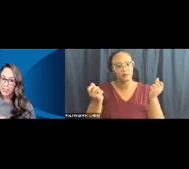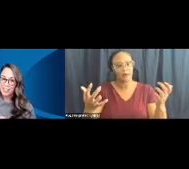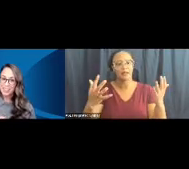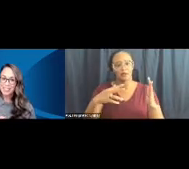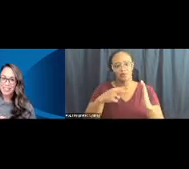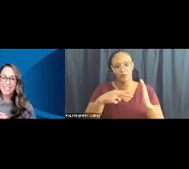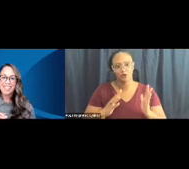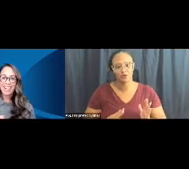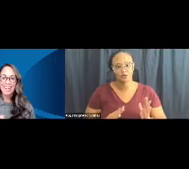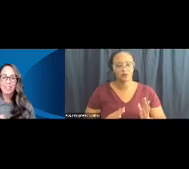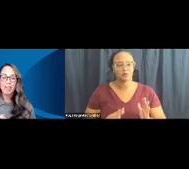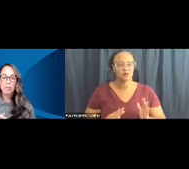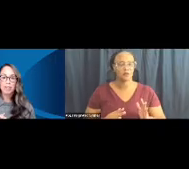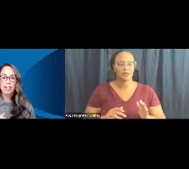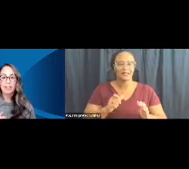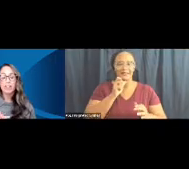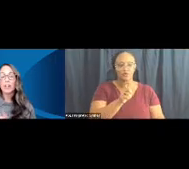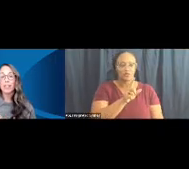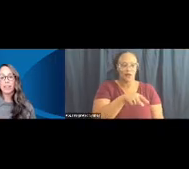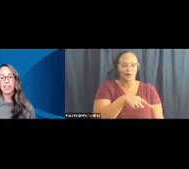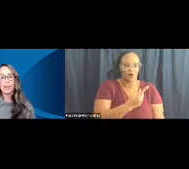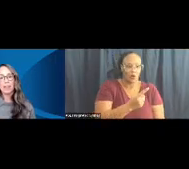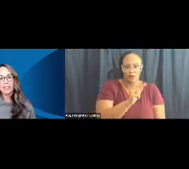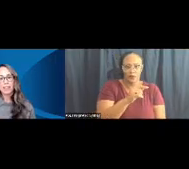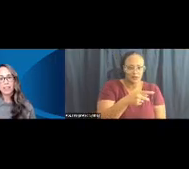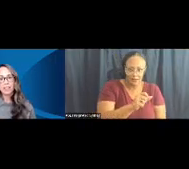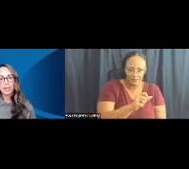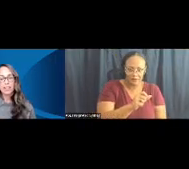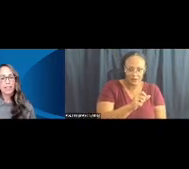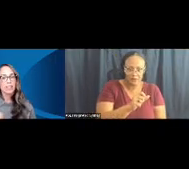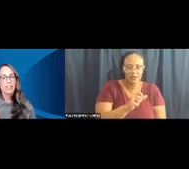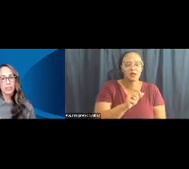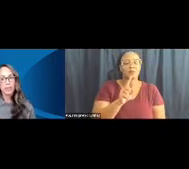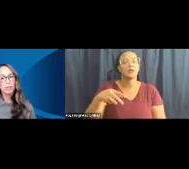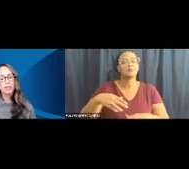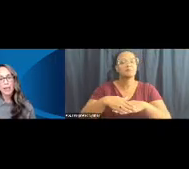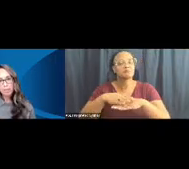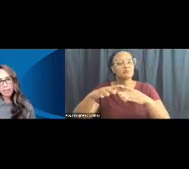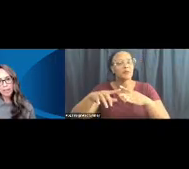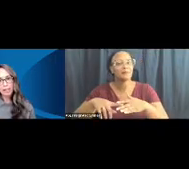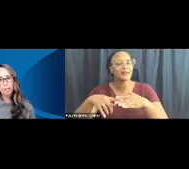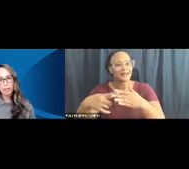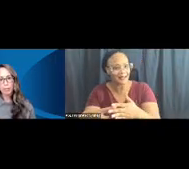be exhaustive. Instead, they represent a starting set of ideas that can continue to be adapted and